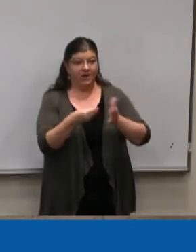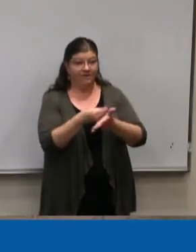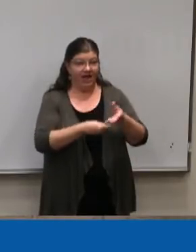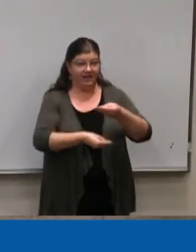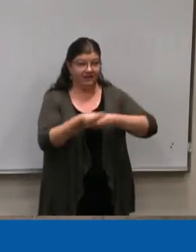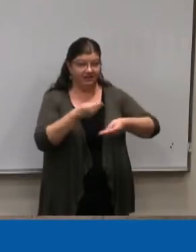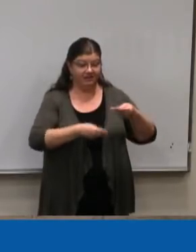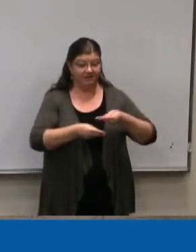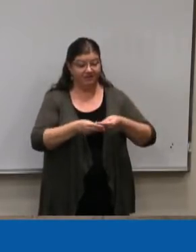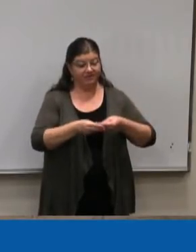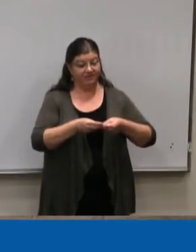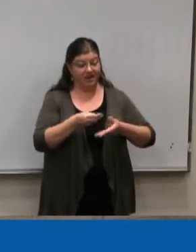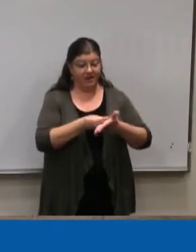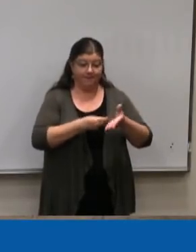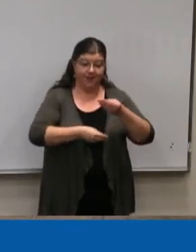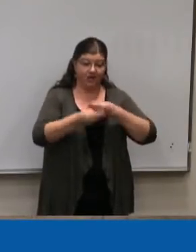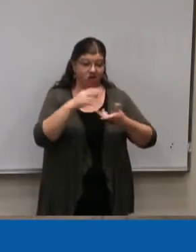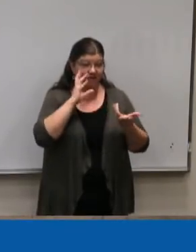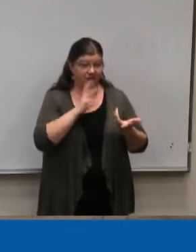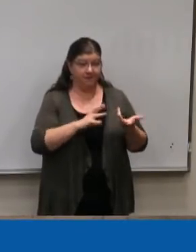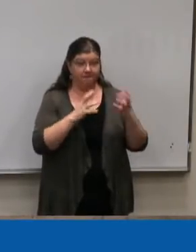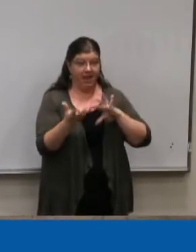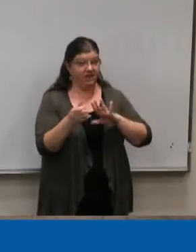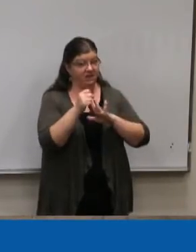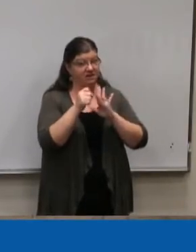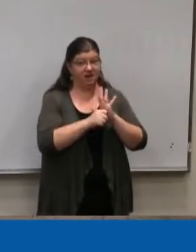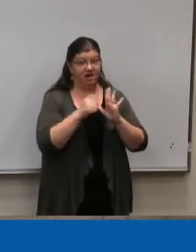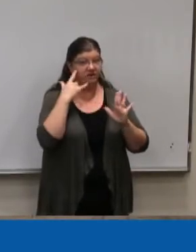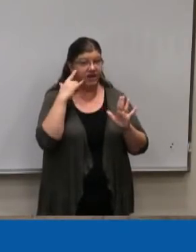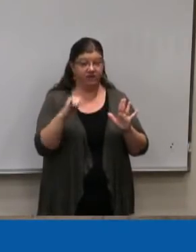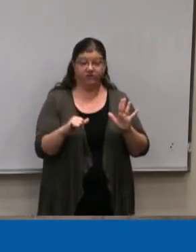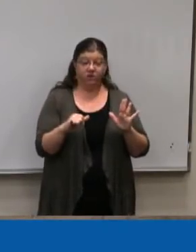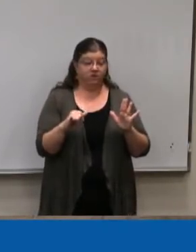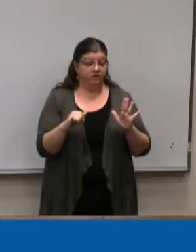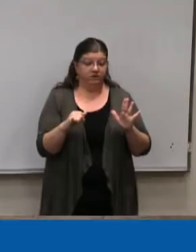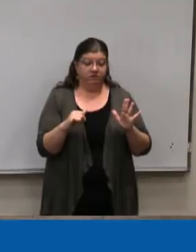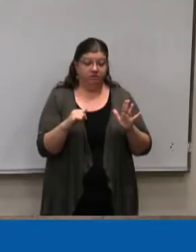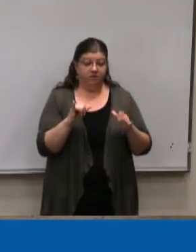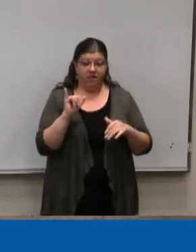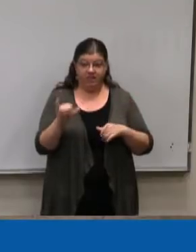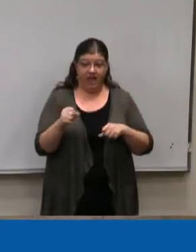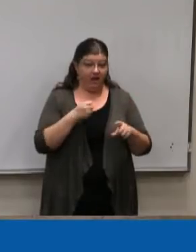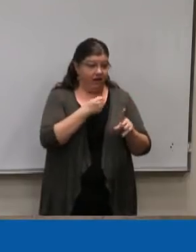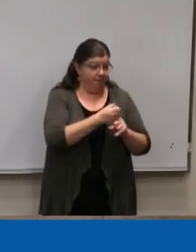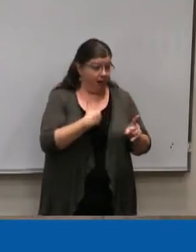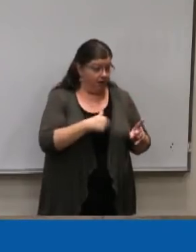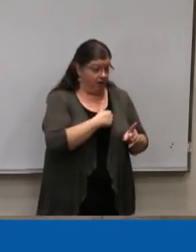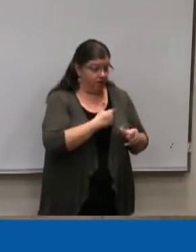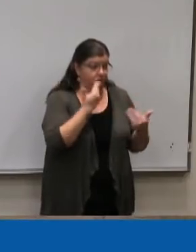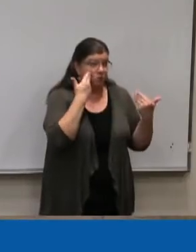The budget is a mess in the state of California. We don't know how that's going to impact us yet. We know it will impact is,